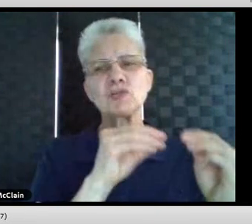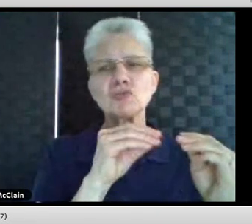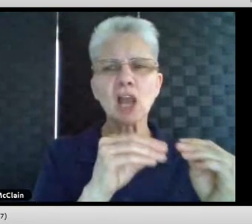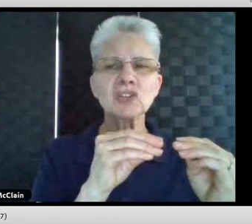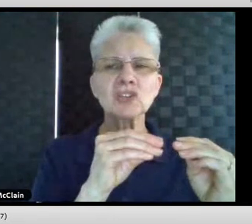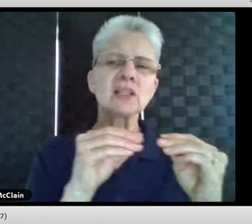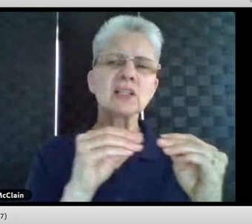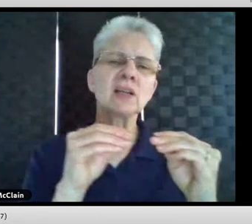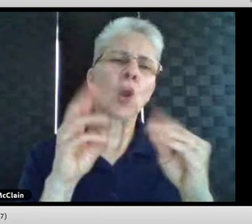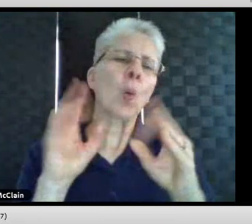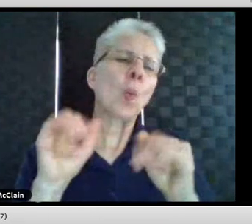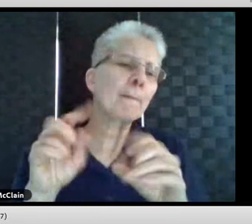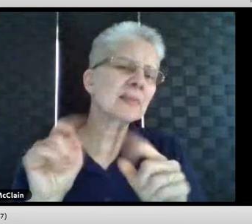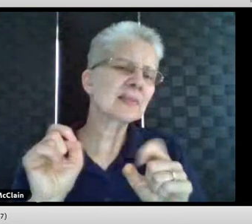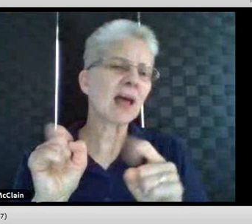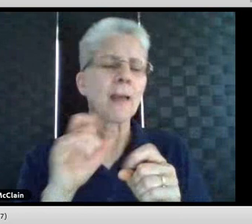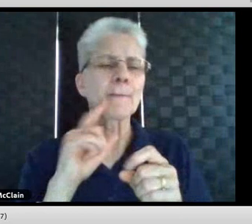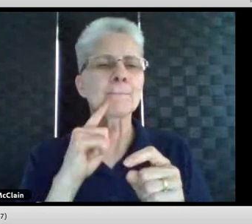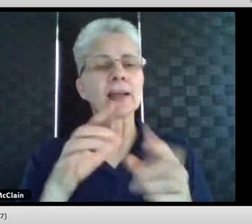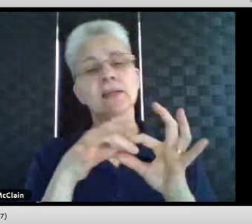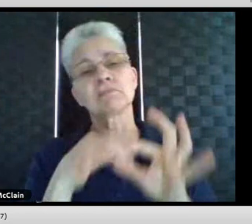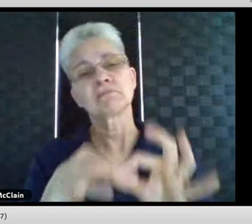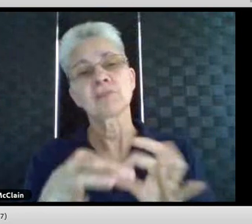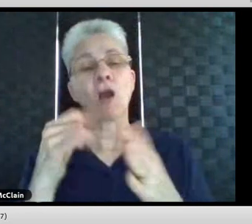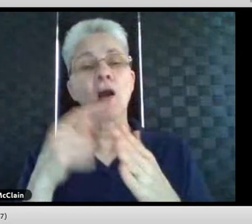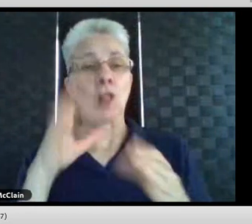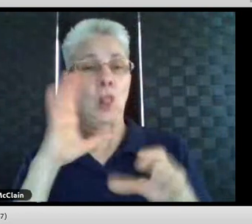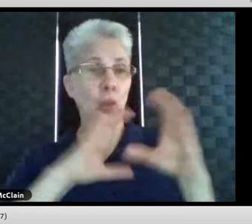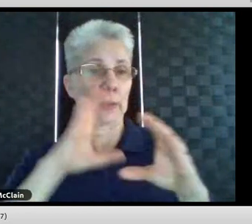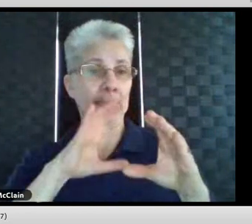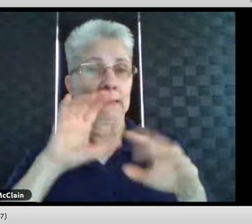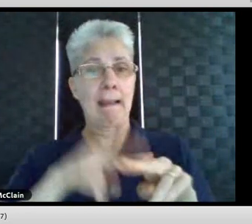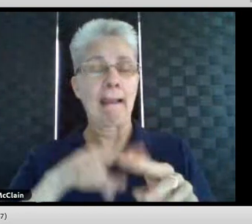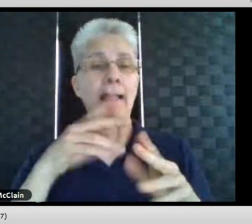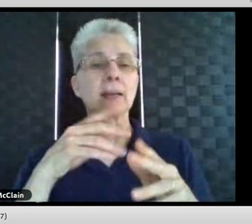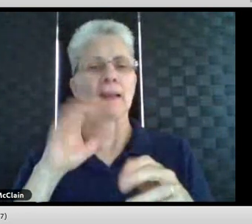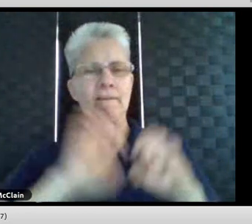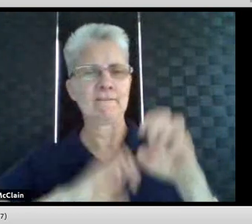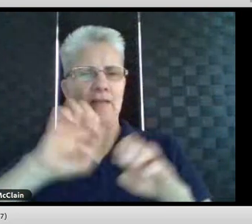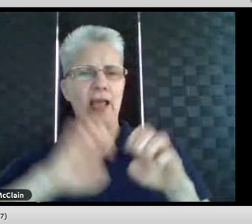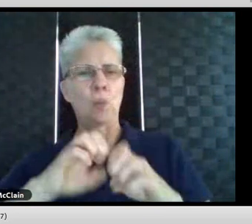and all kinds of stuff, but just in terms of looking at, you know, evaluating this chat,